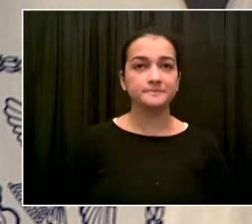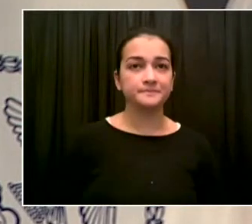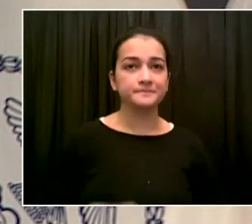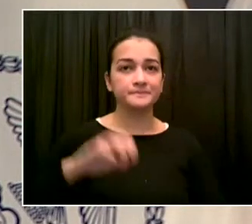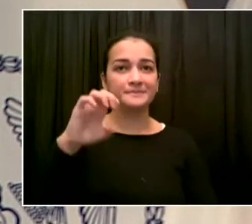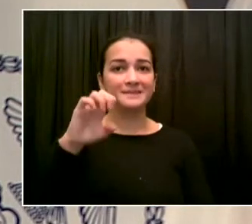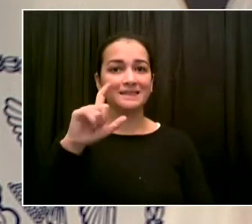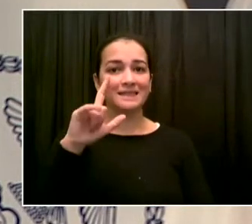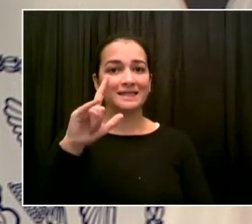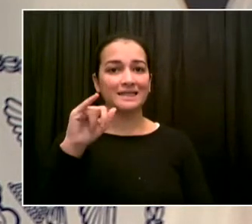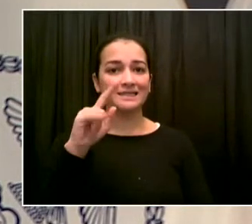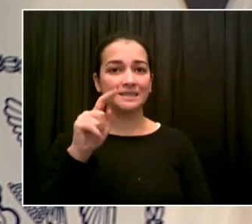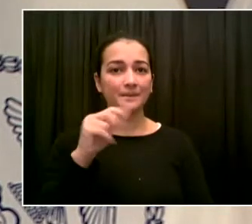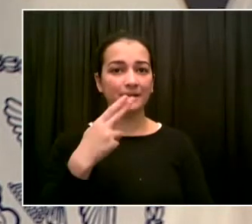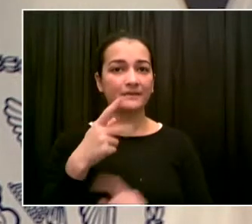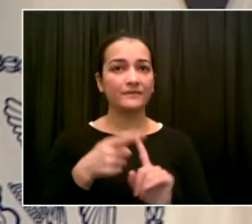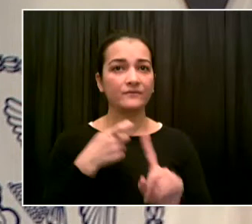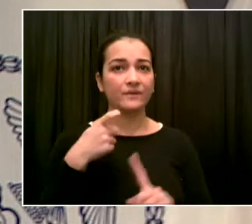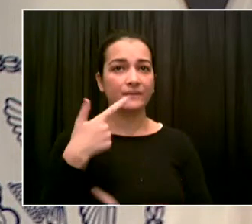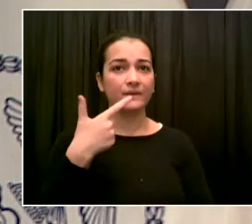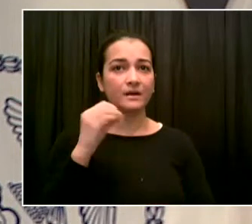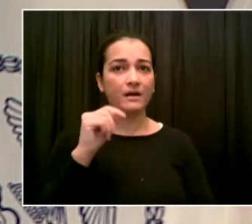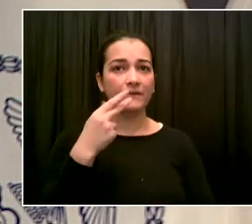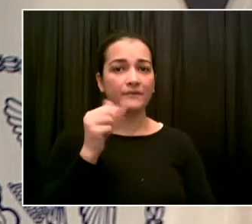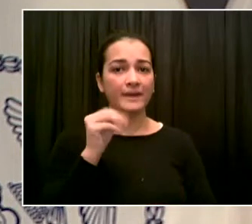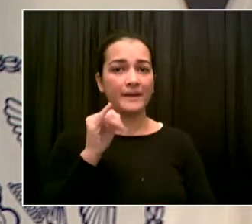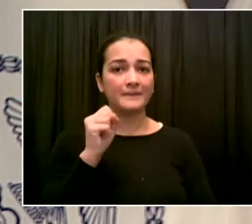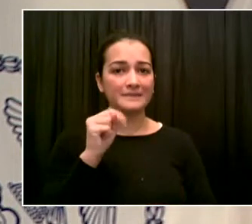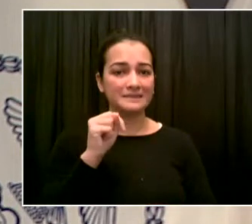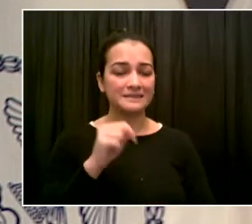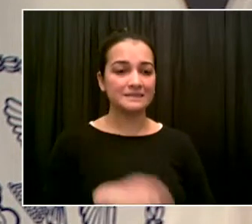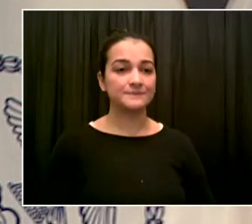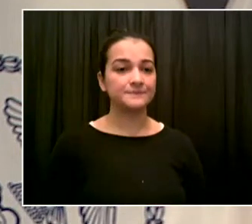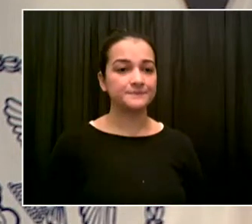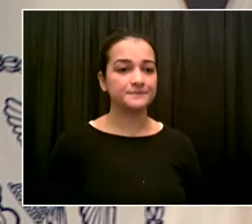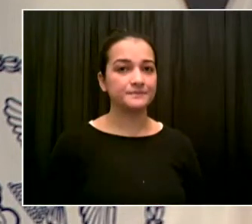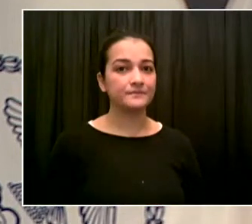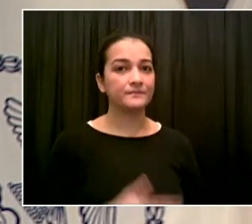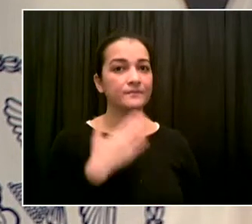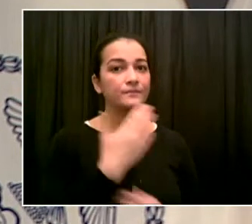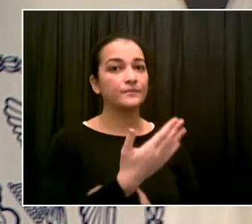THEE RSOMETHING THAT CAN BE DONE. WE HAVE TIME FOR TWO MORE